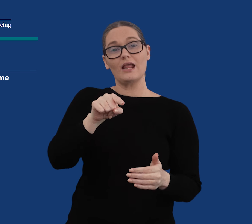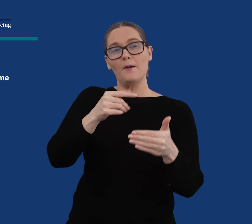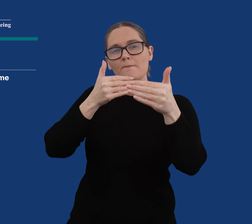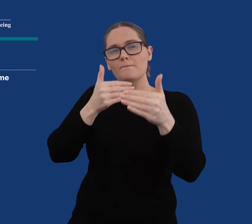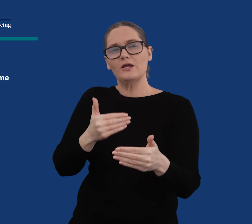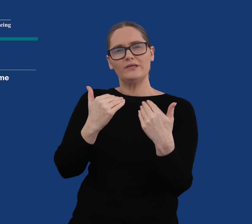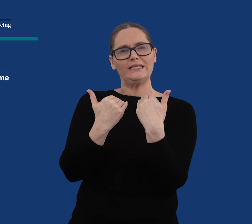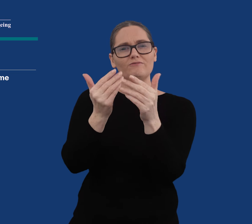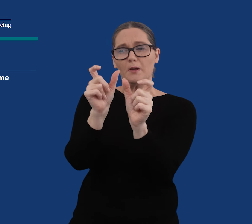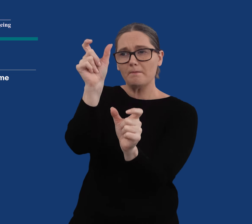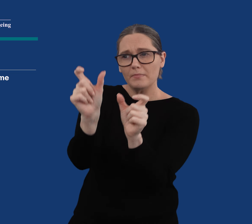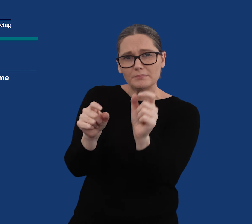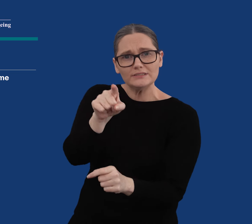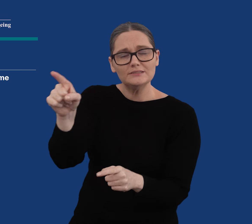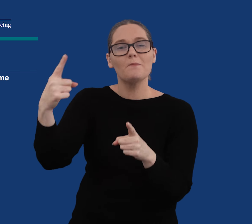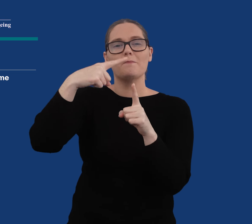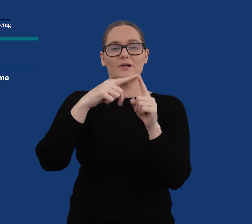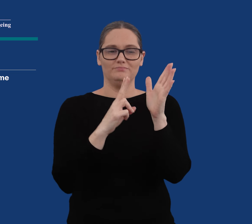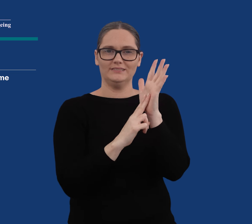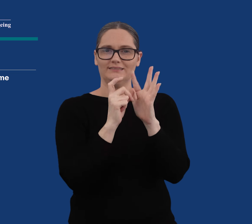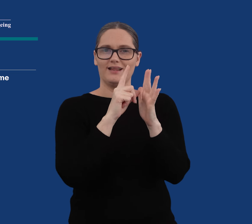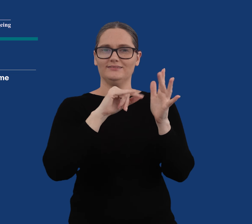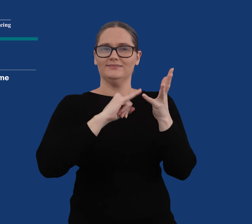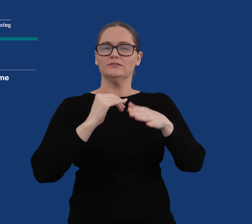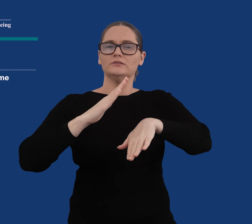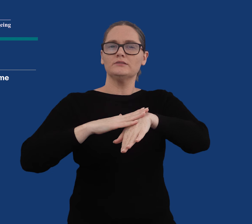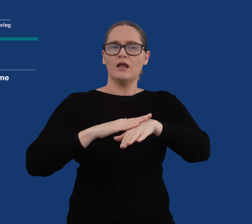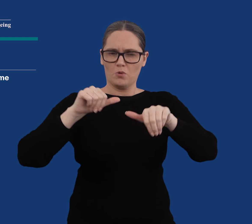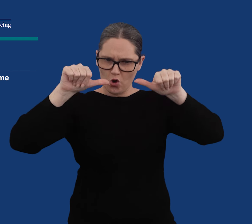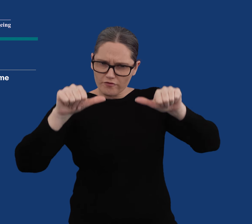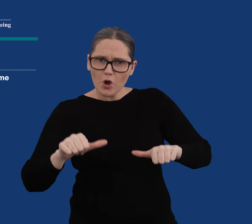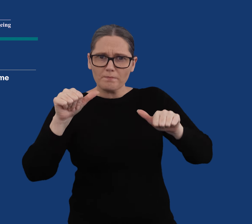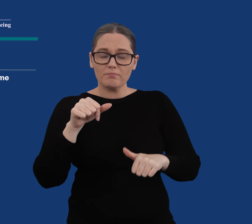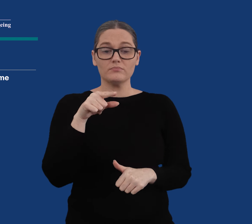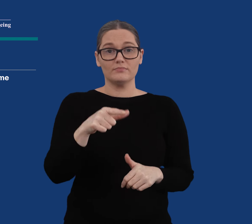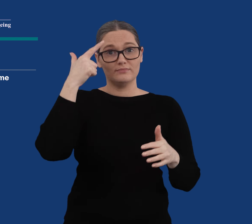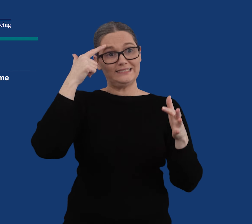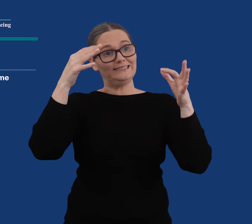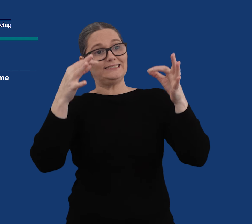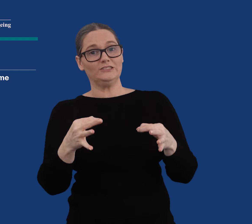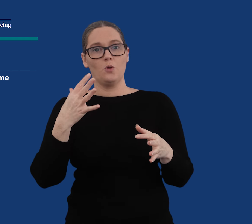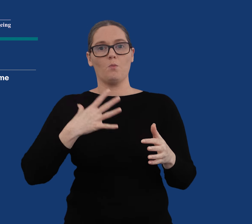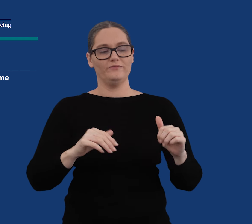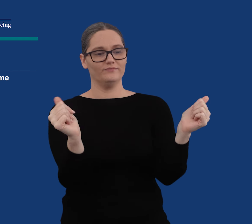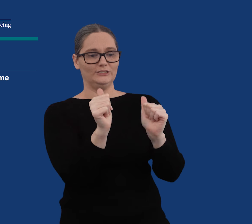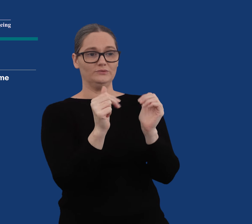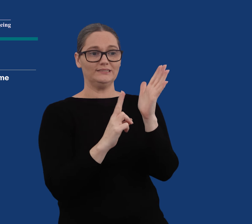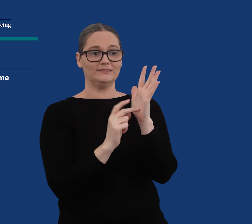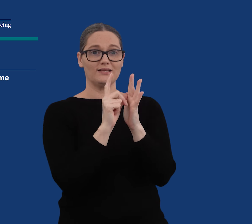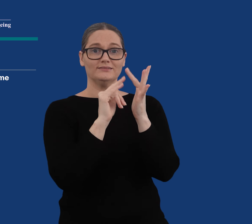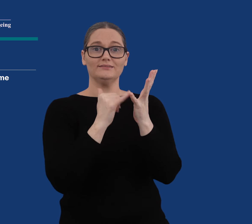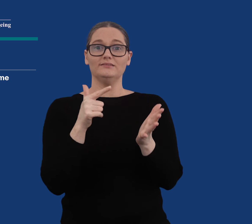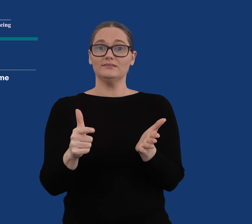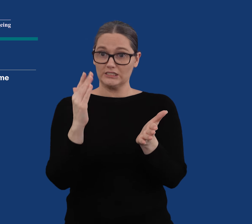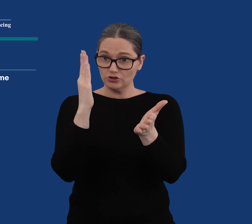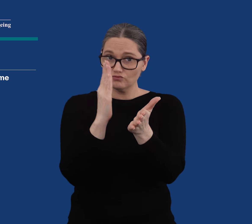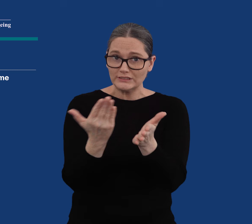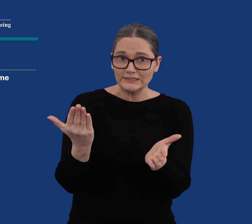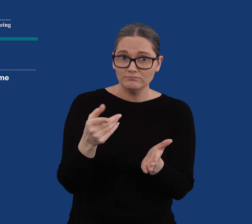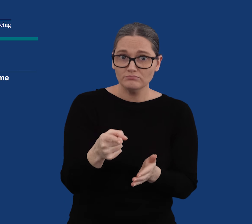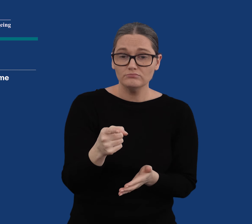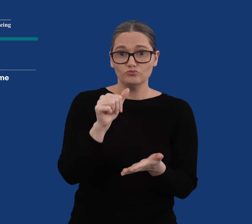This period gives participants and the NDIA time to confirm that the decision to leave is genuine,